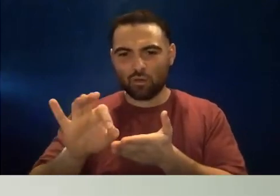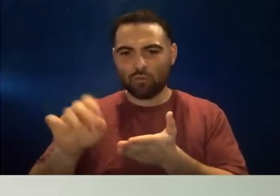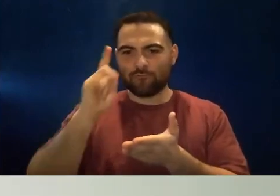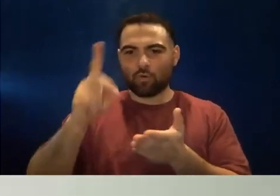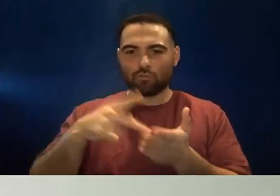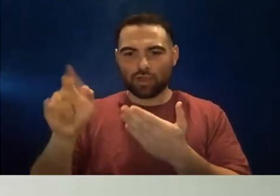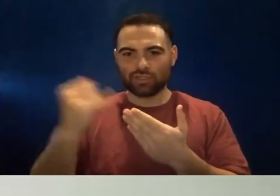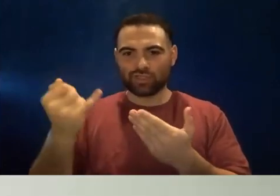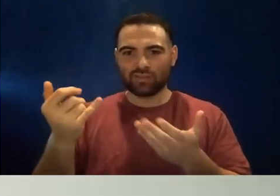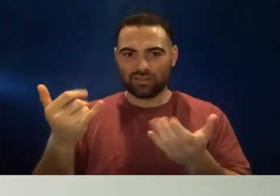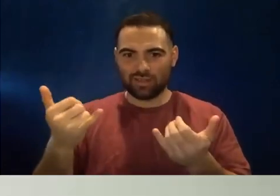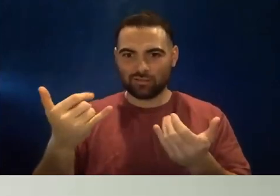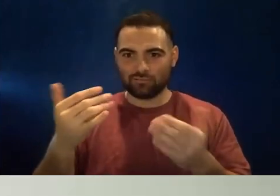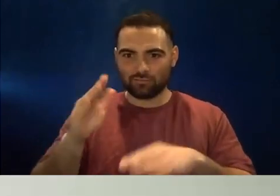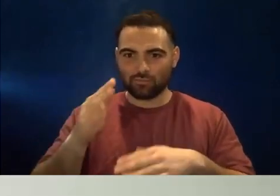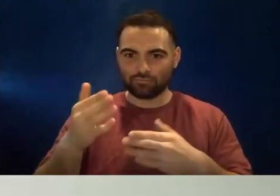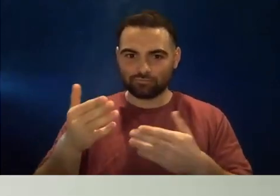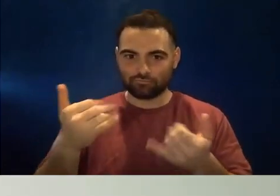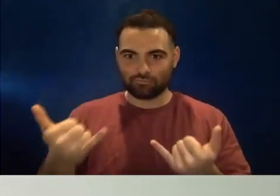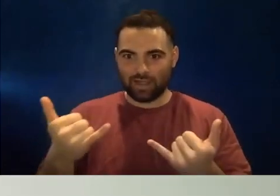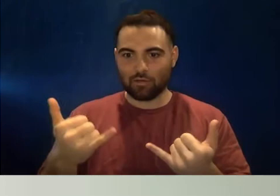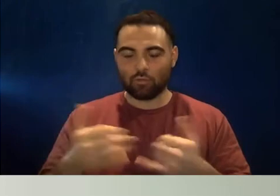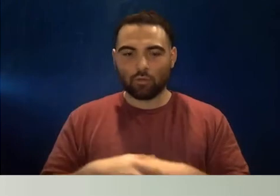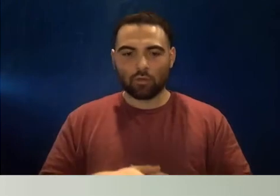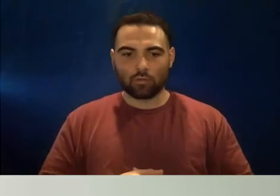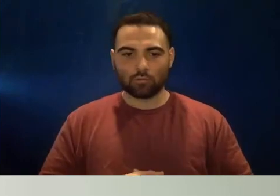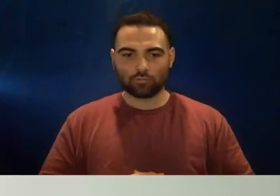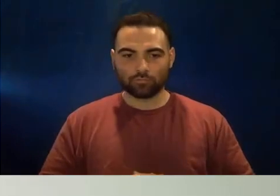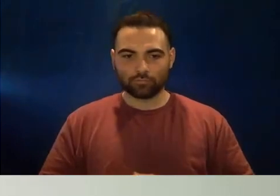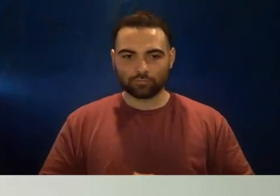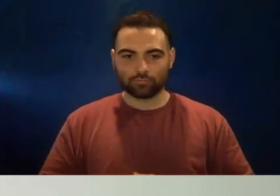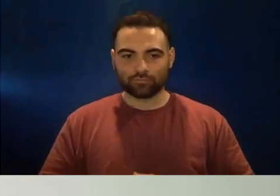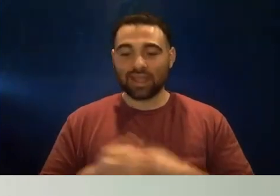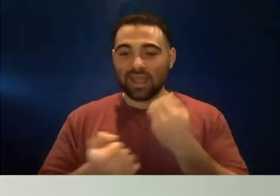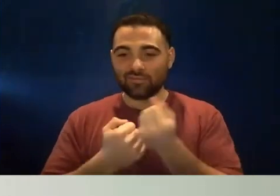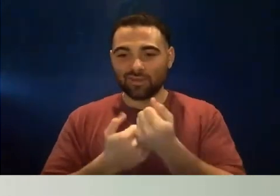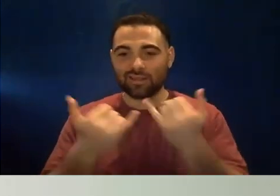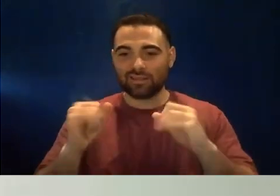even though that that's not even close. Advocates are still fighting for a timetable